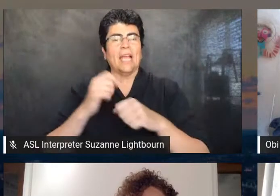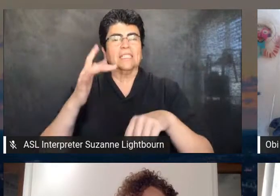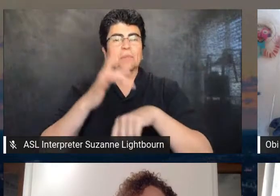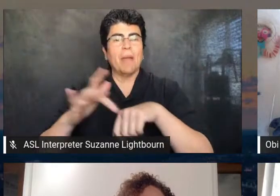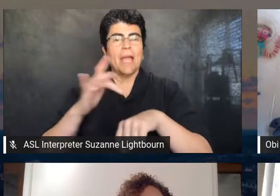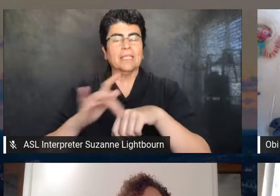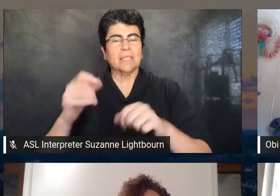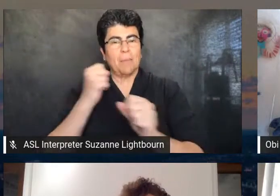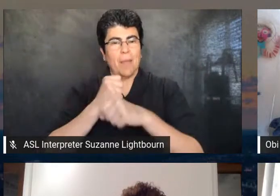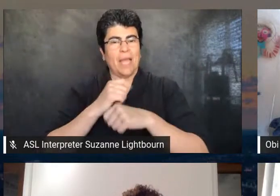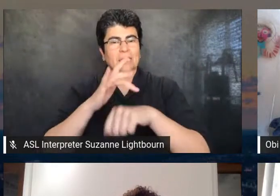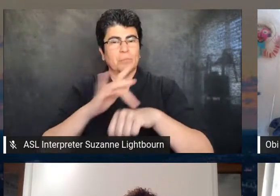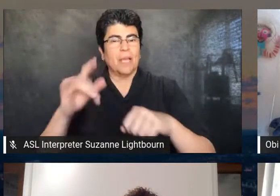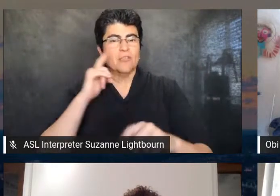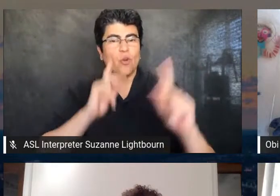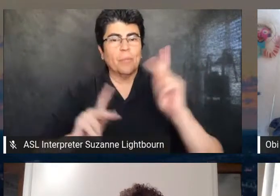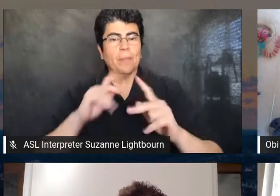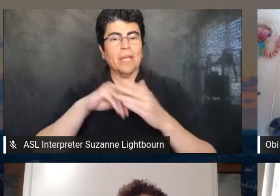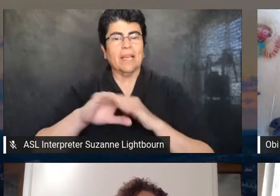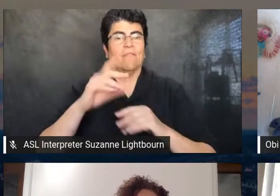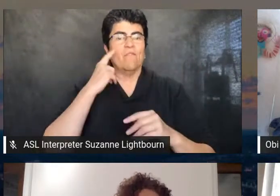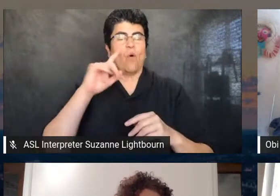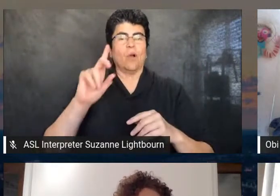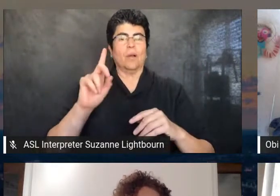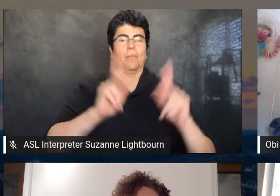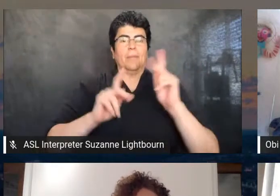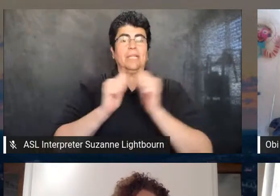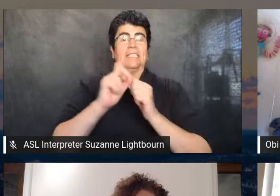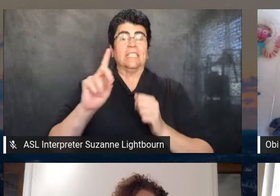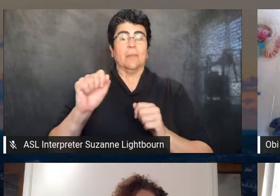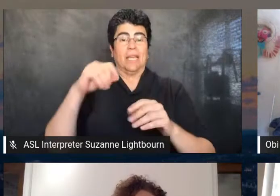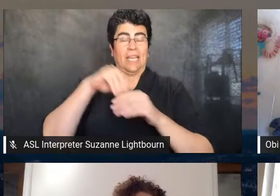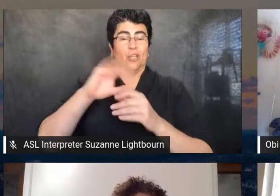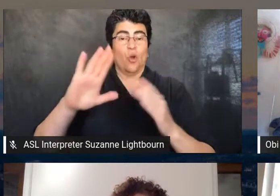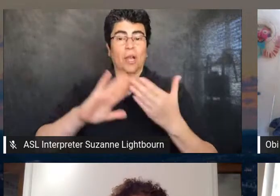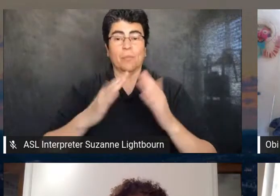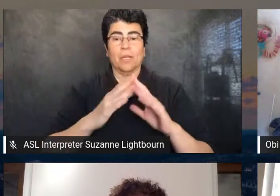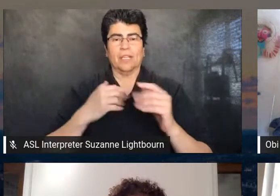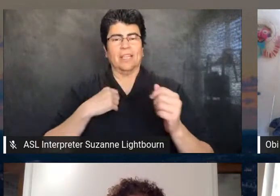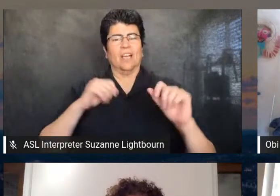for people with disabilities in your community, create access for them, because there's so many things